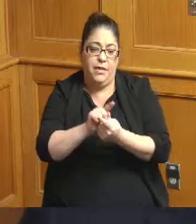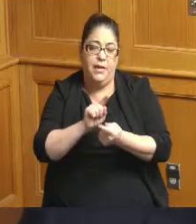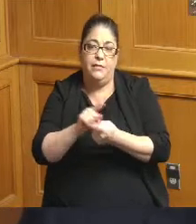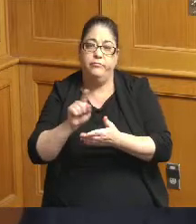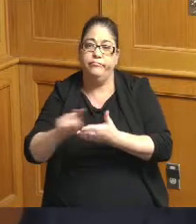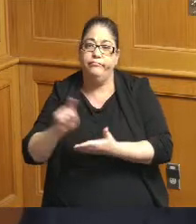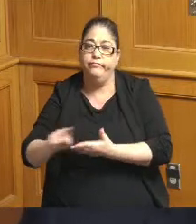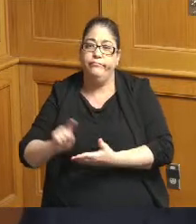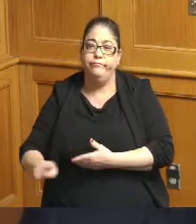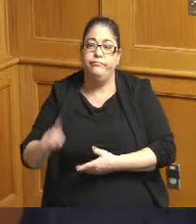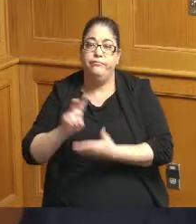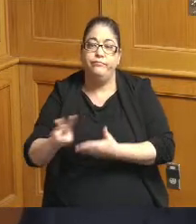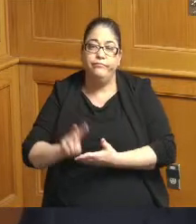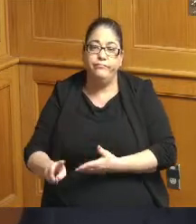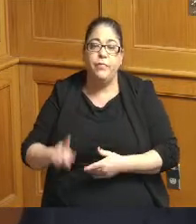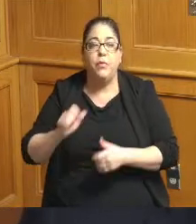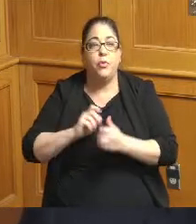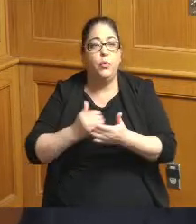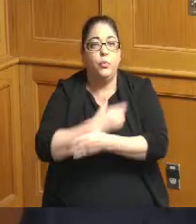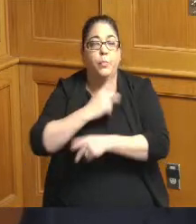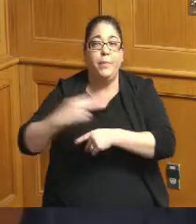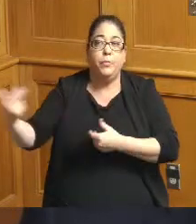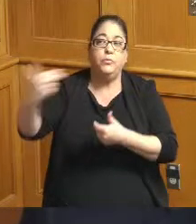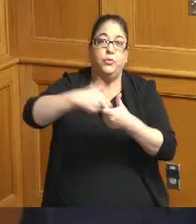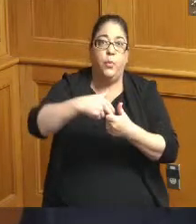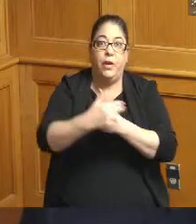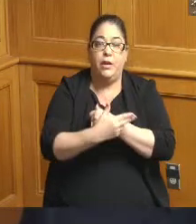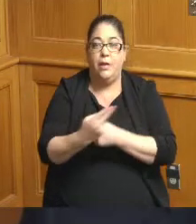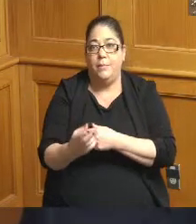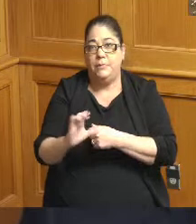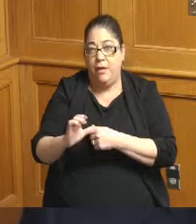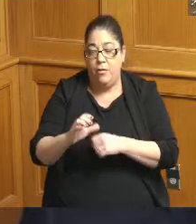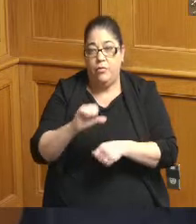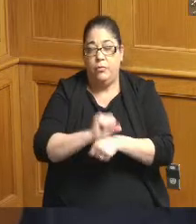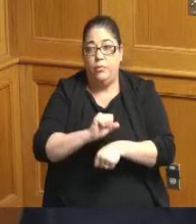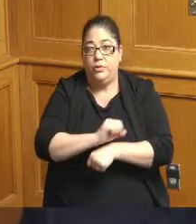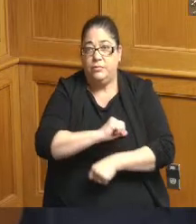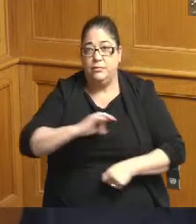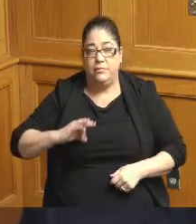individuals coming into the county and I've told them continually that we want to make sure that